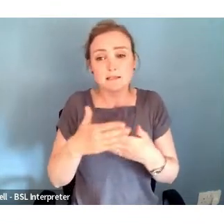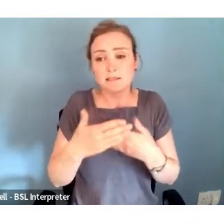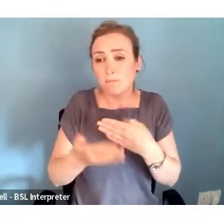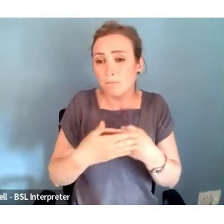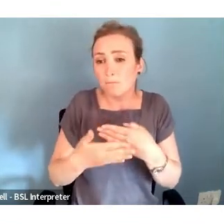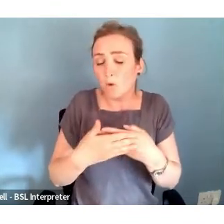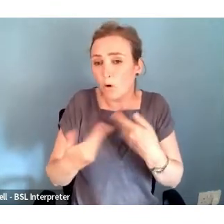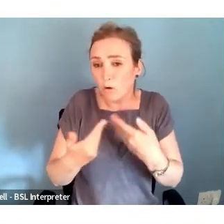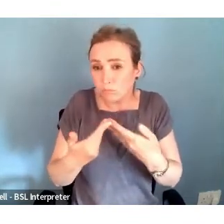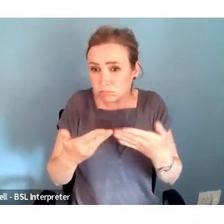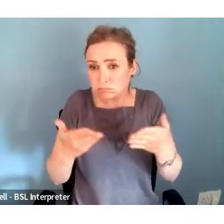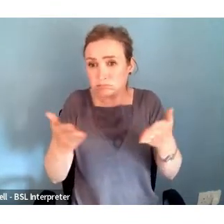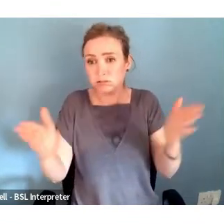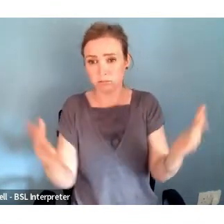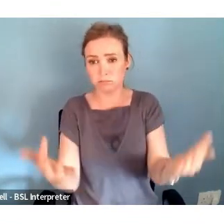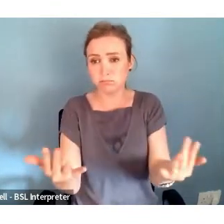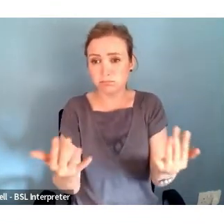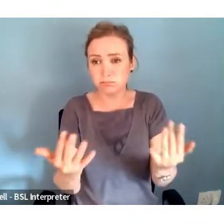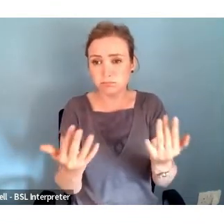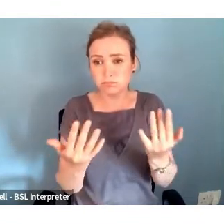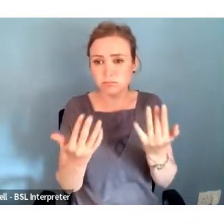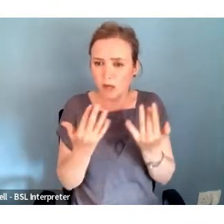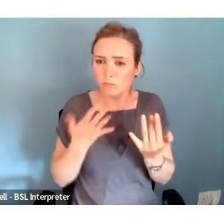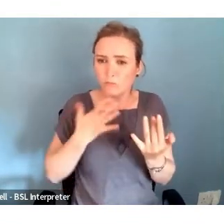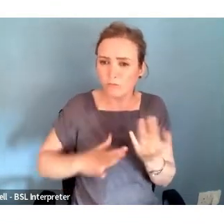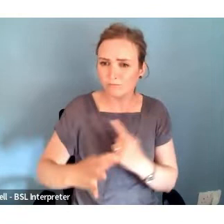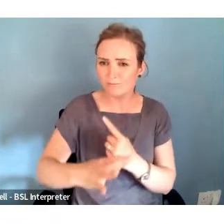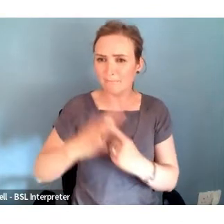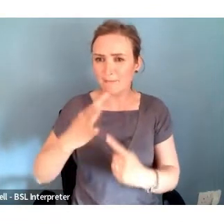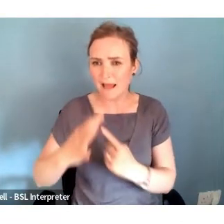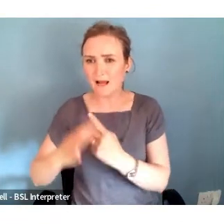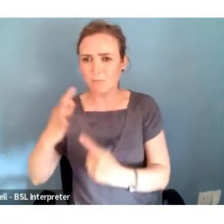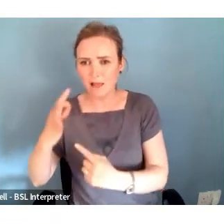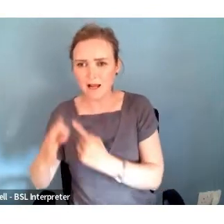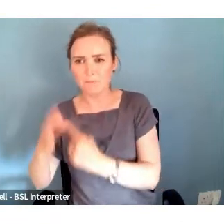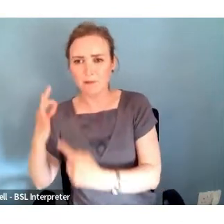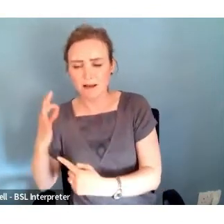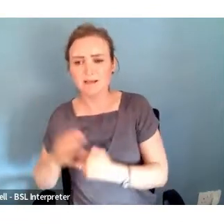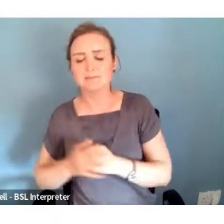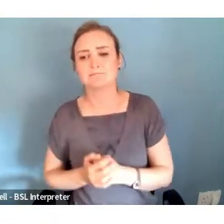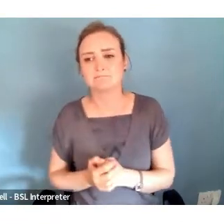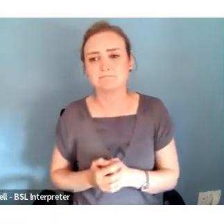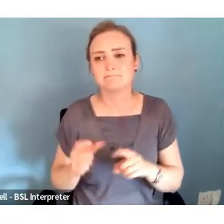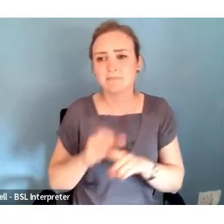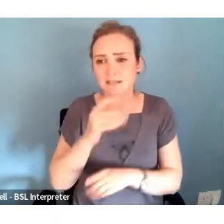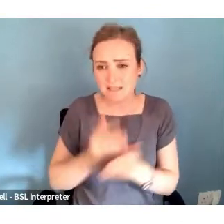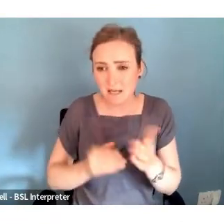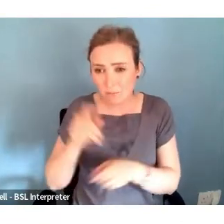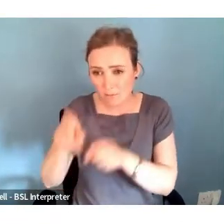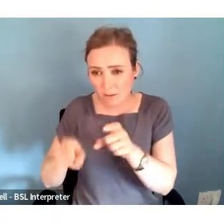you may not have attract. Yes, disabled people but also maybe people with caring responsibilities or